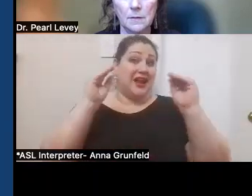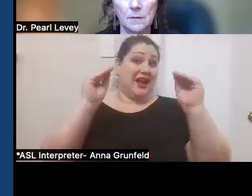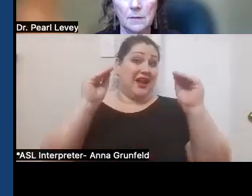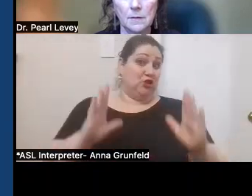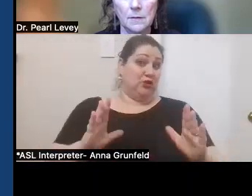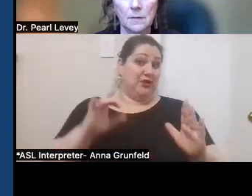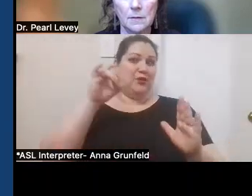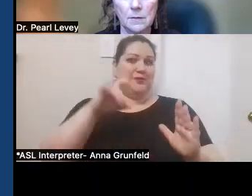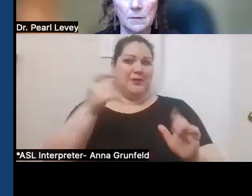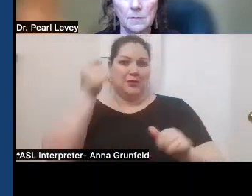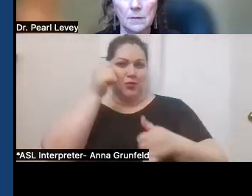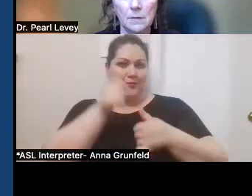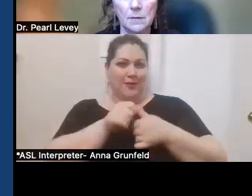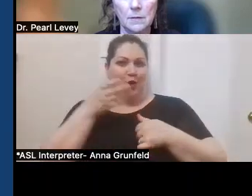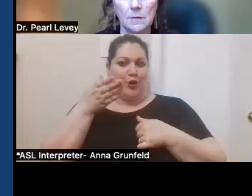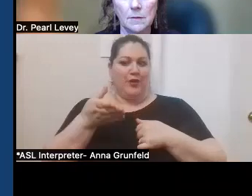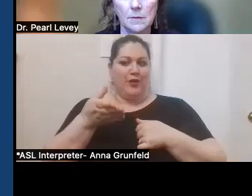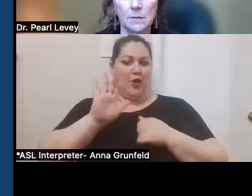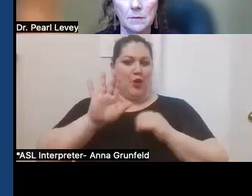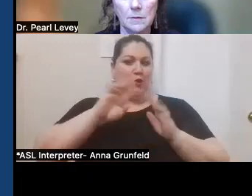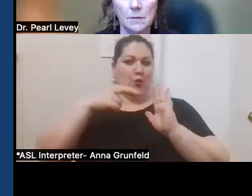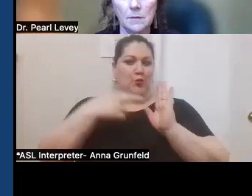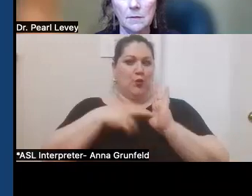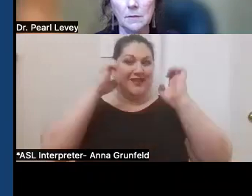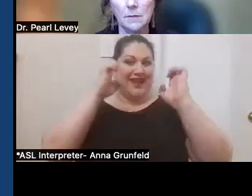Sometimes this can be a little bit challenging for medical educators.